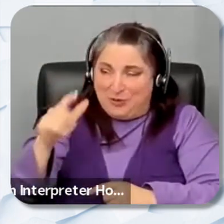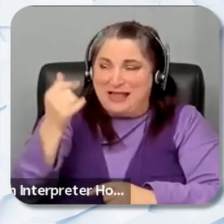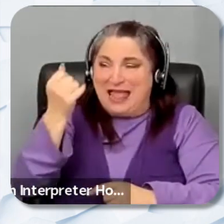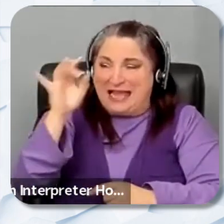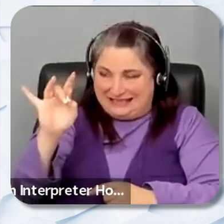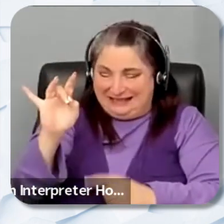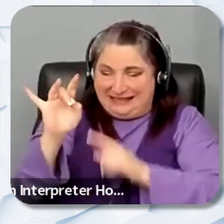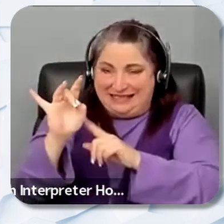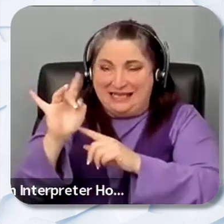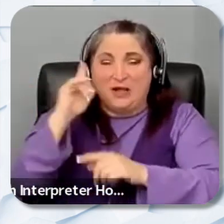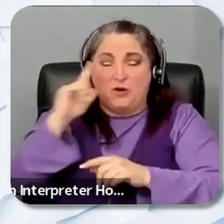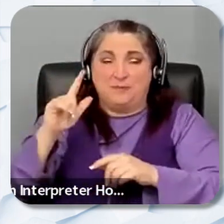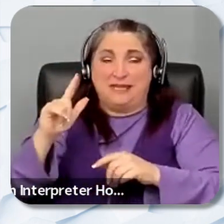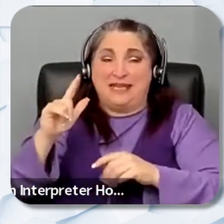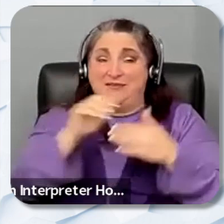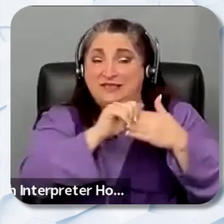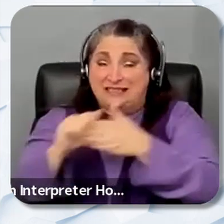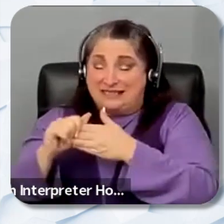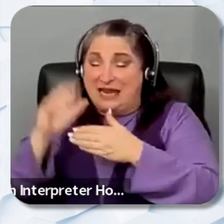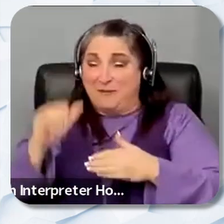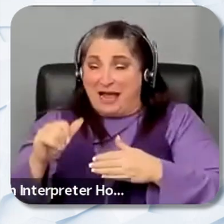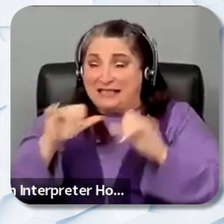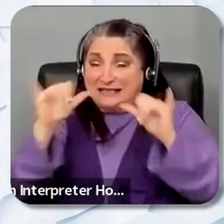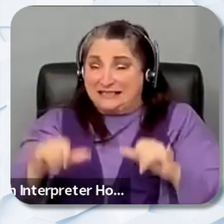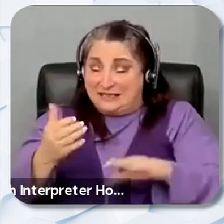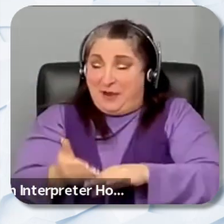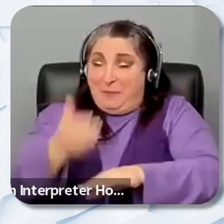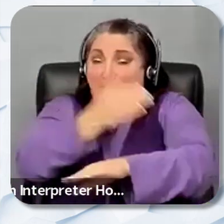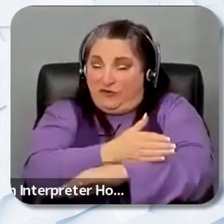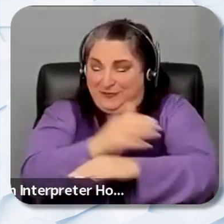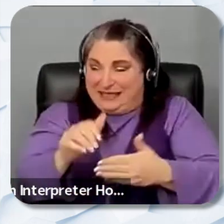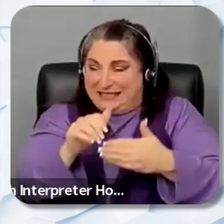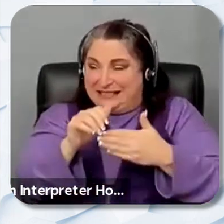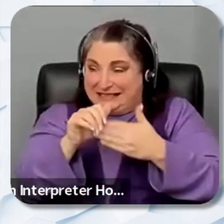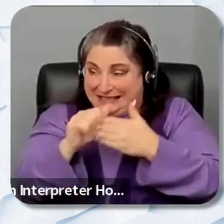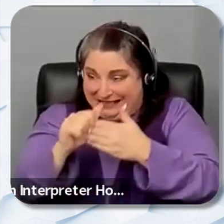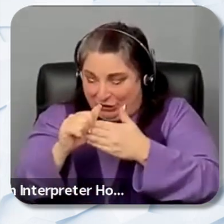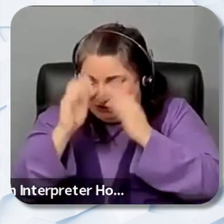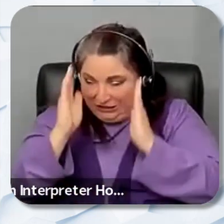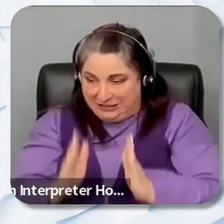by System Improvement Leads, also known as SIL. And in that training they will introduce